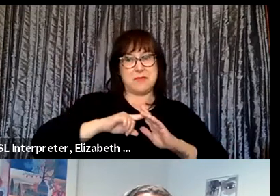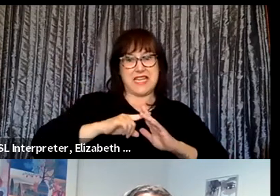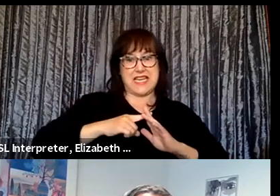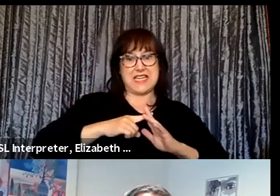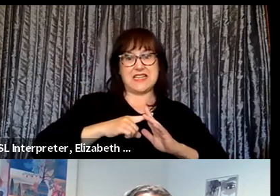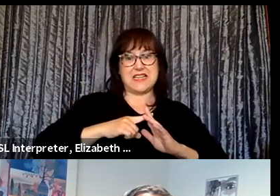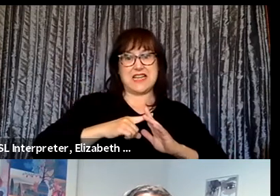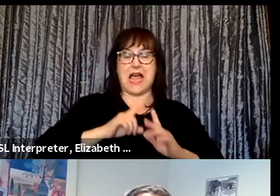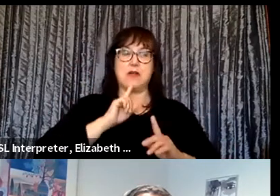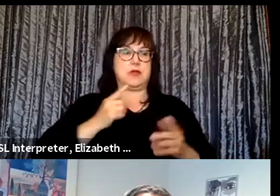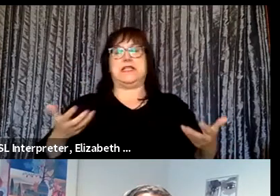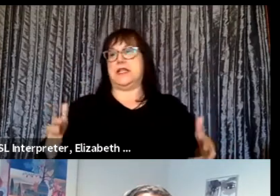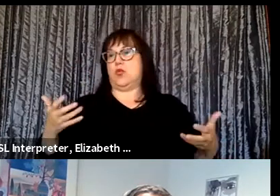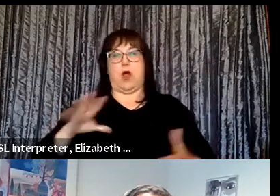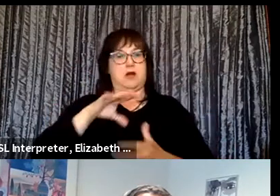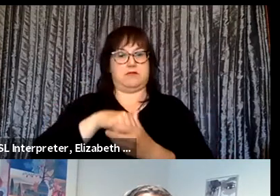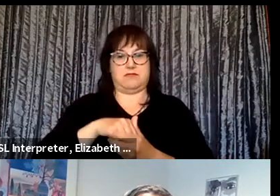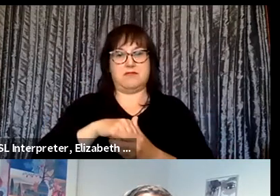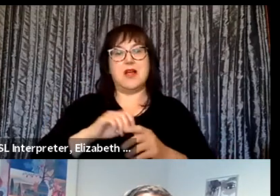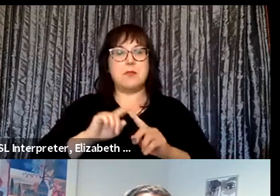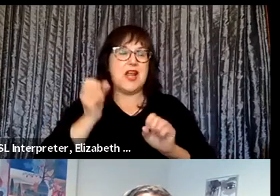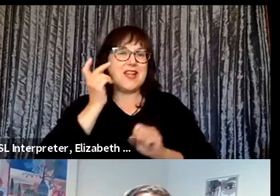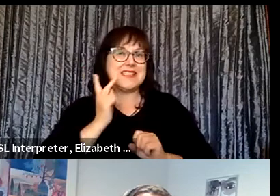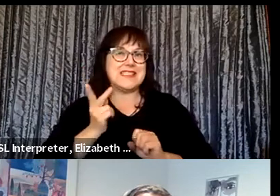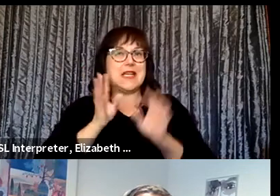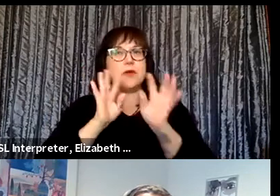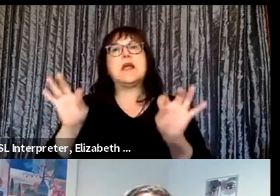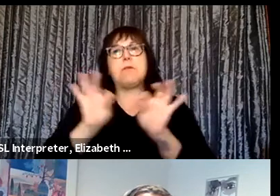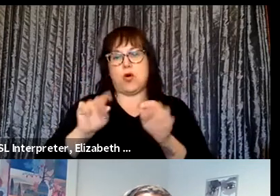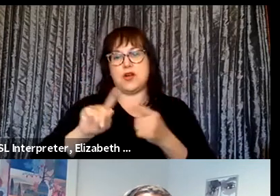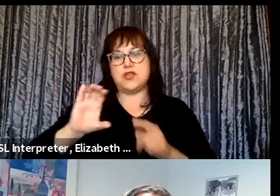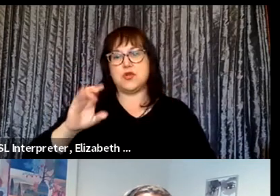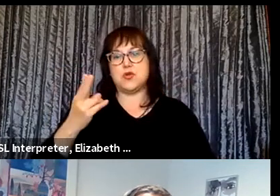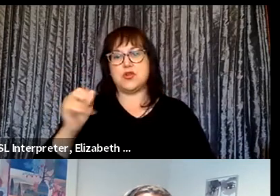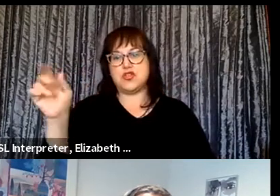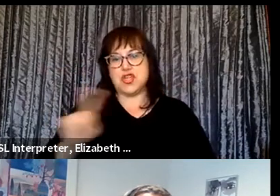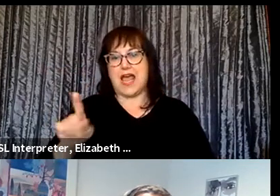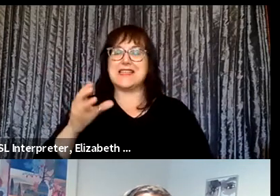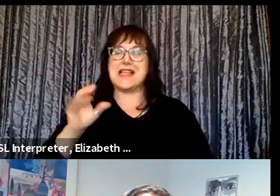didn't want to do, but I could see that it was really important to Chas, and her doctors felt it was very important